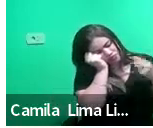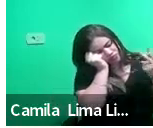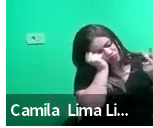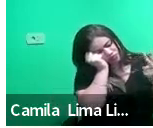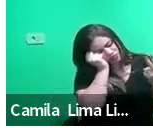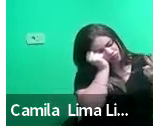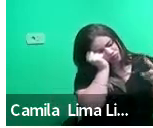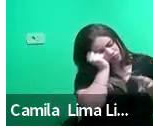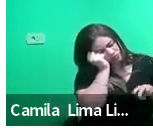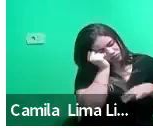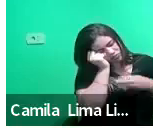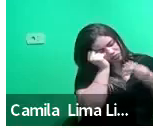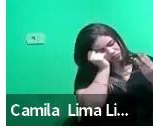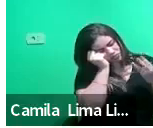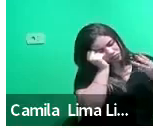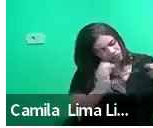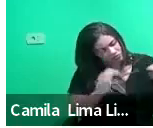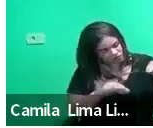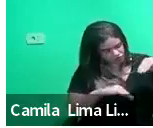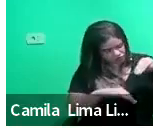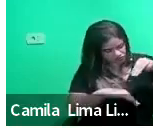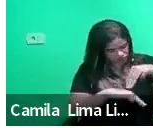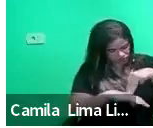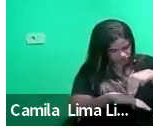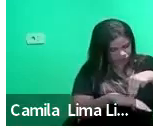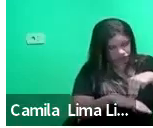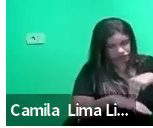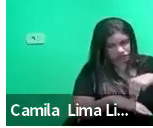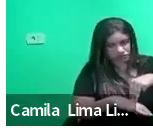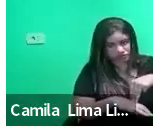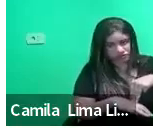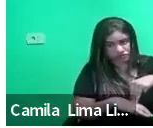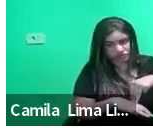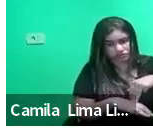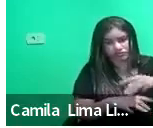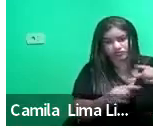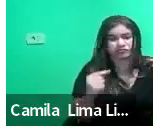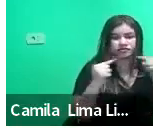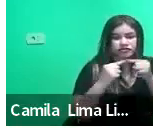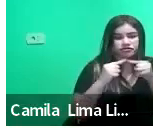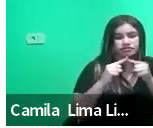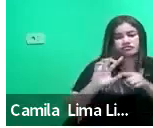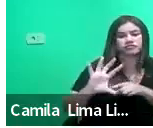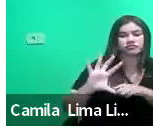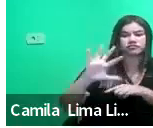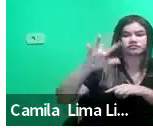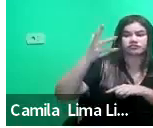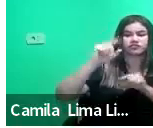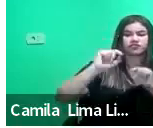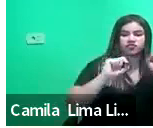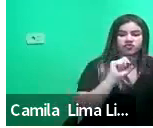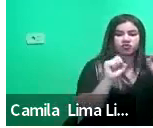up. So I know he says this is the e introduction, then, of an auxiliary motive through ng a ng a situation from ng a situation from within that makes me get up so. in other